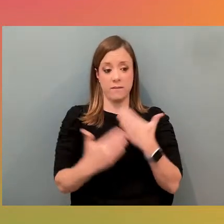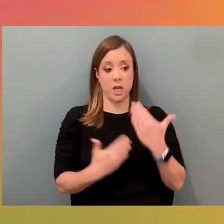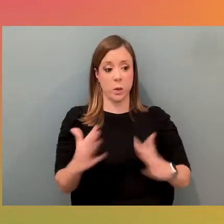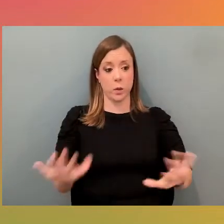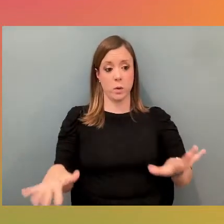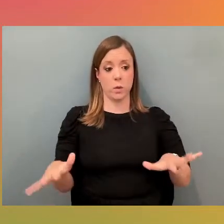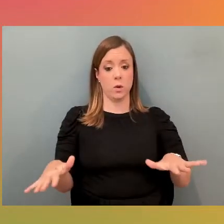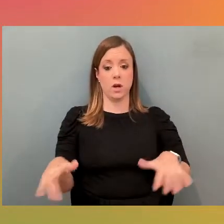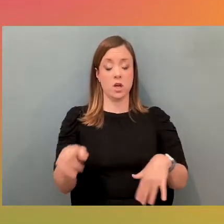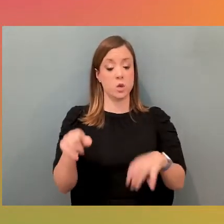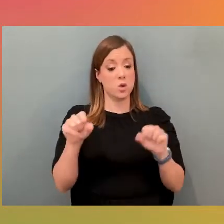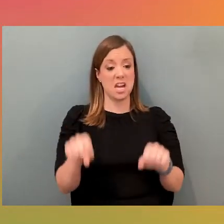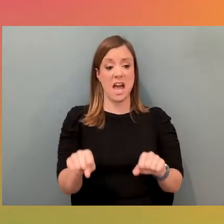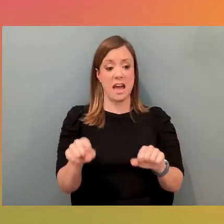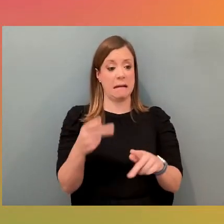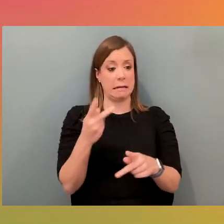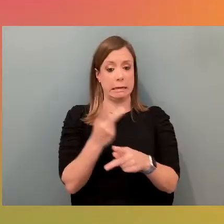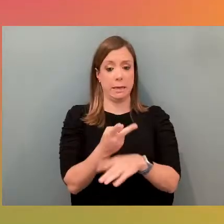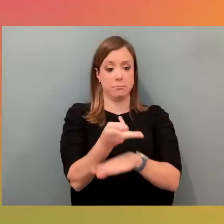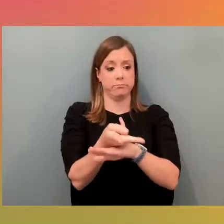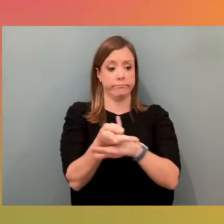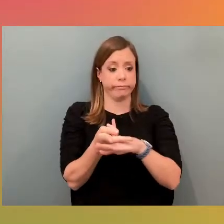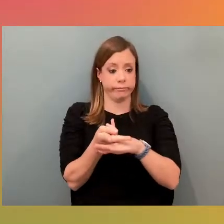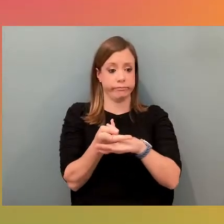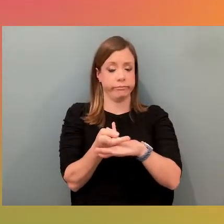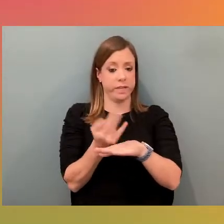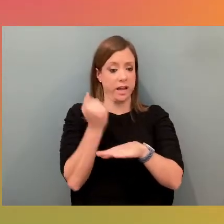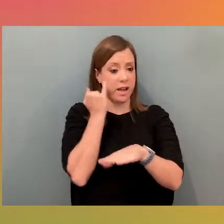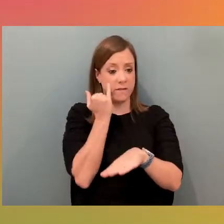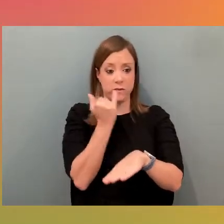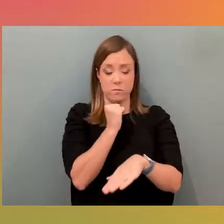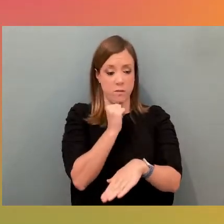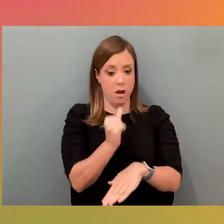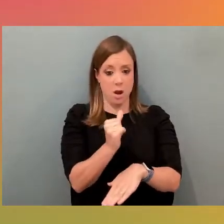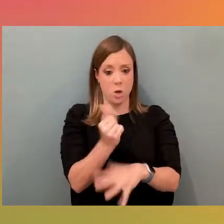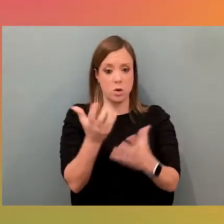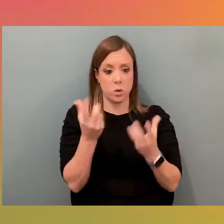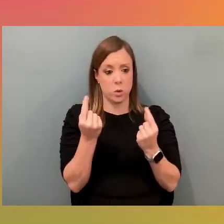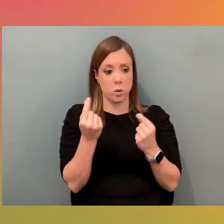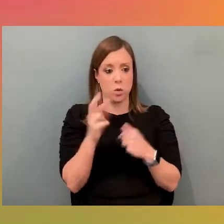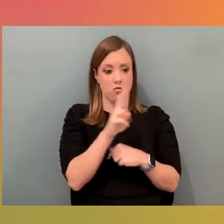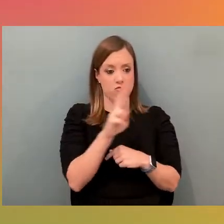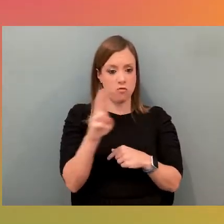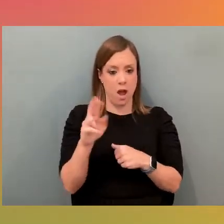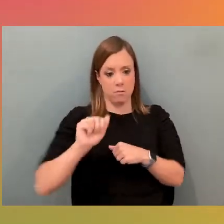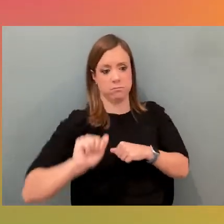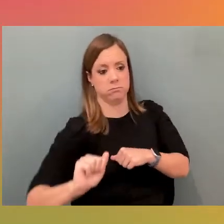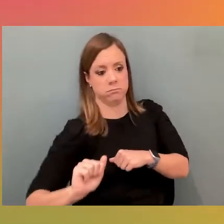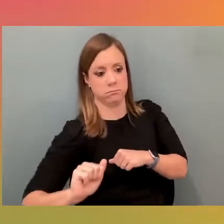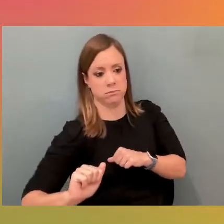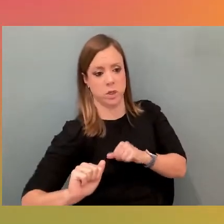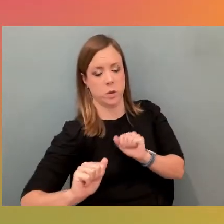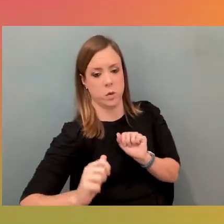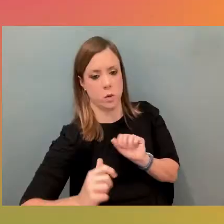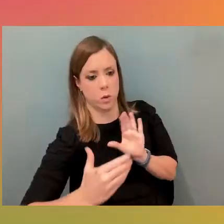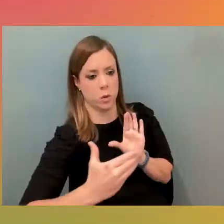TOES. IF YOU PREFER TO STAY ON YOUR BACK, YOU ARE WELCOMED TO. OTHERWISE, YOU WILL REACH THE